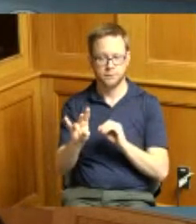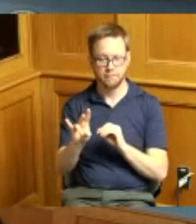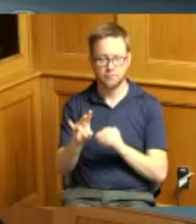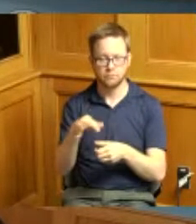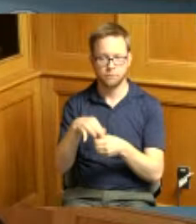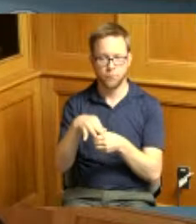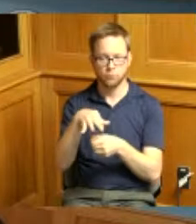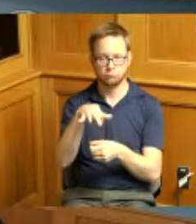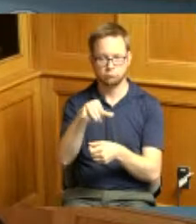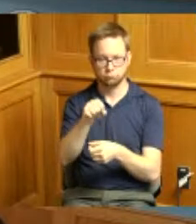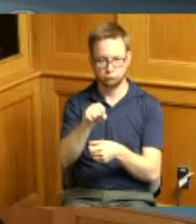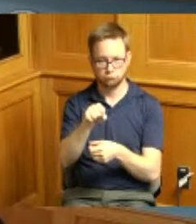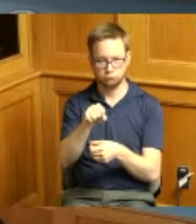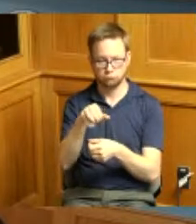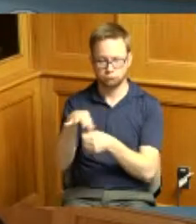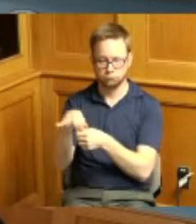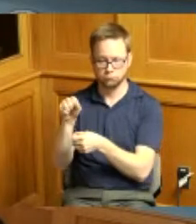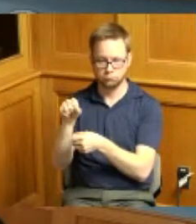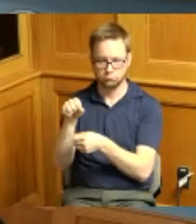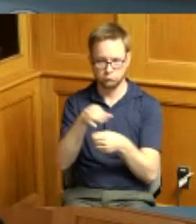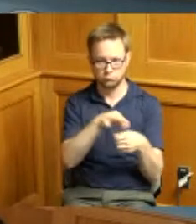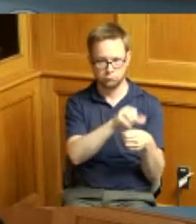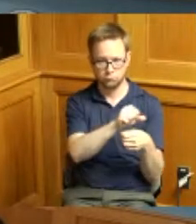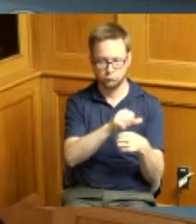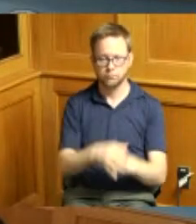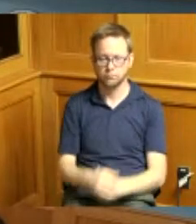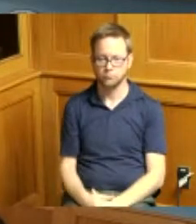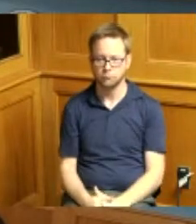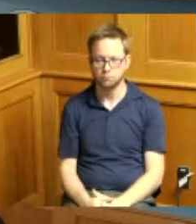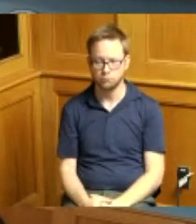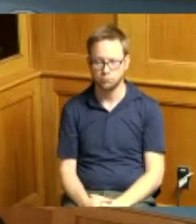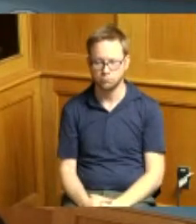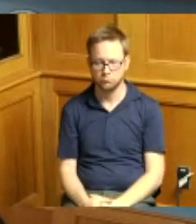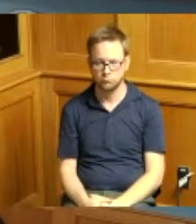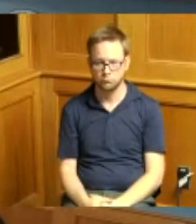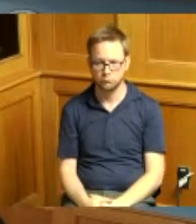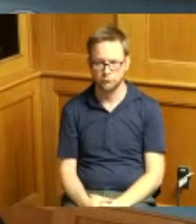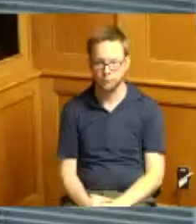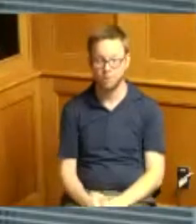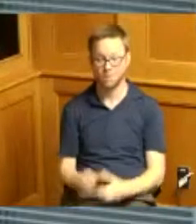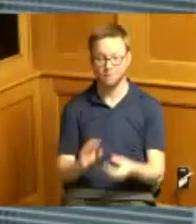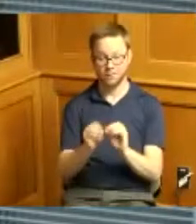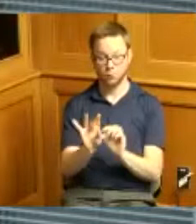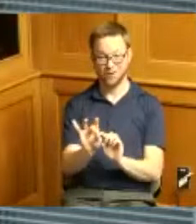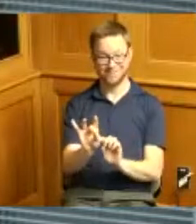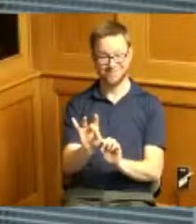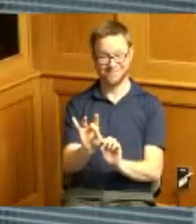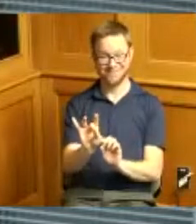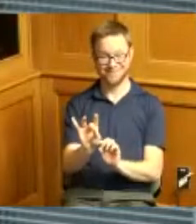yes Commissioner Reece yes Commissioner Driehaus yes thank you item number eight is the Engineers